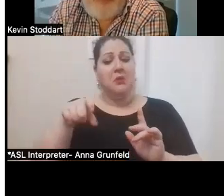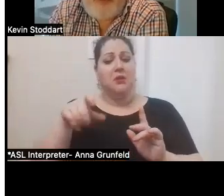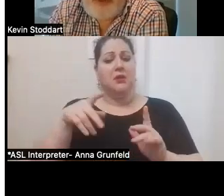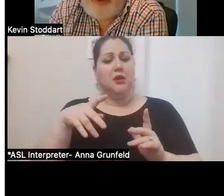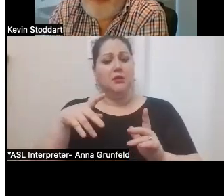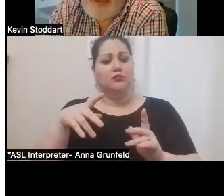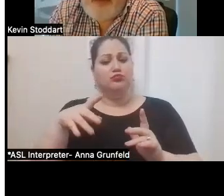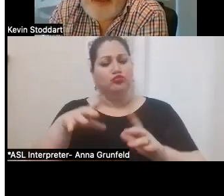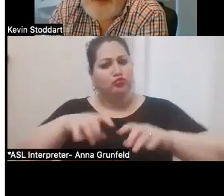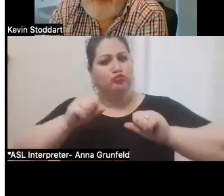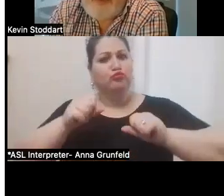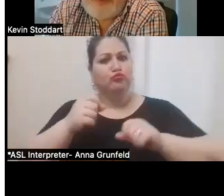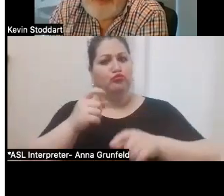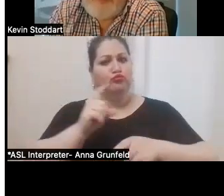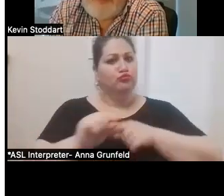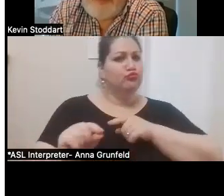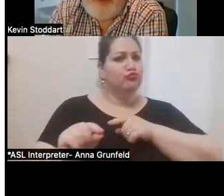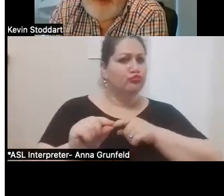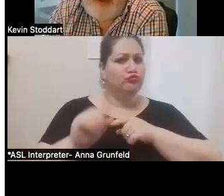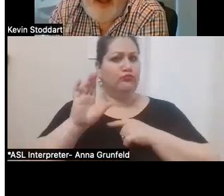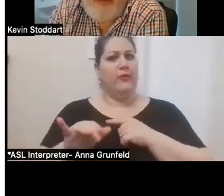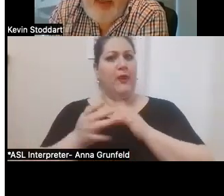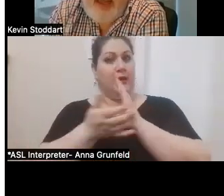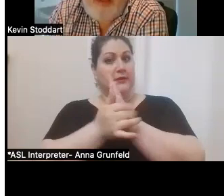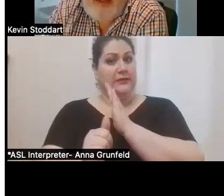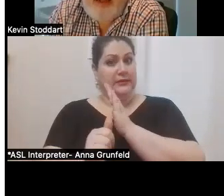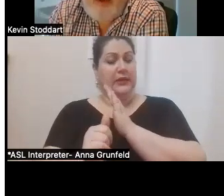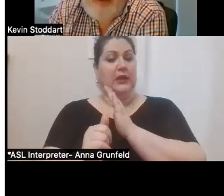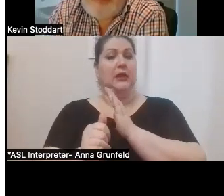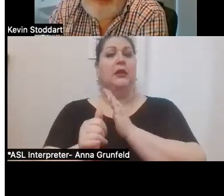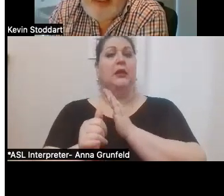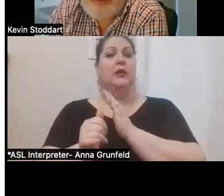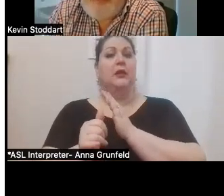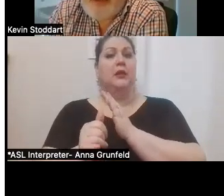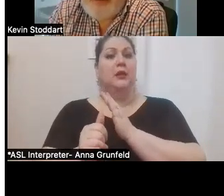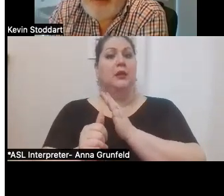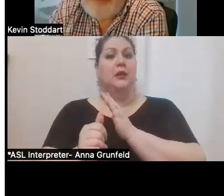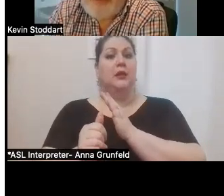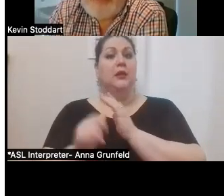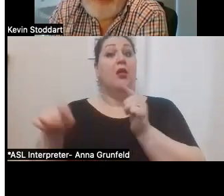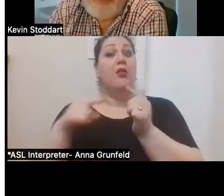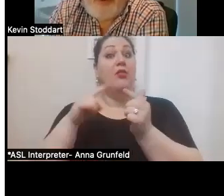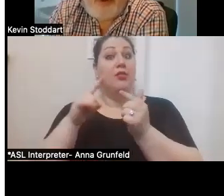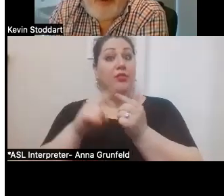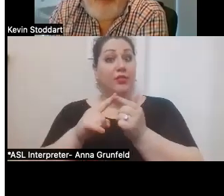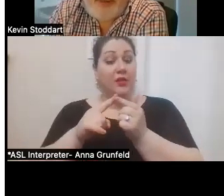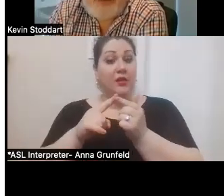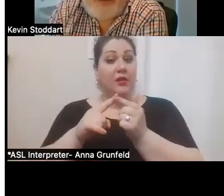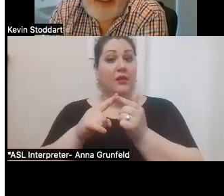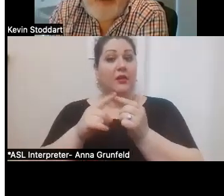whatever that means for the student, and then increasing expectations or complexity.